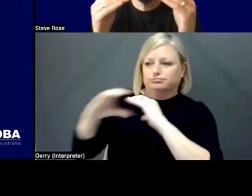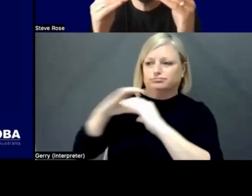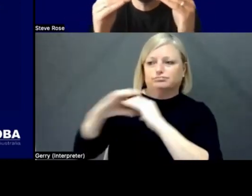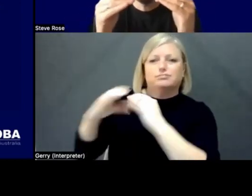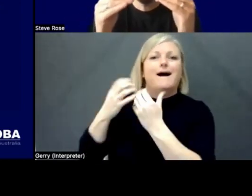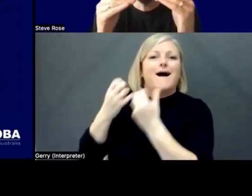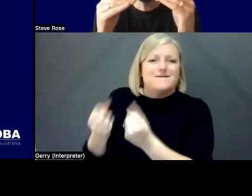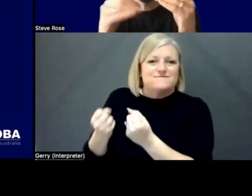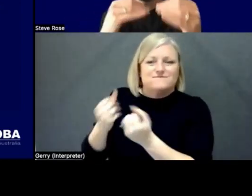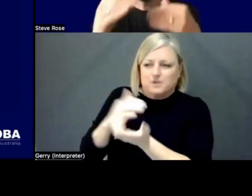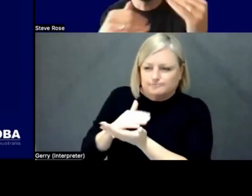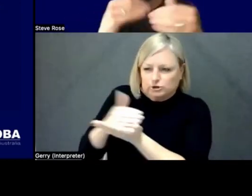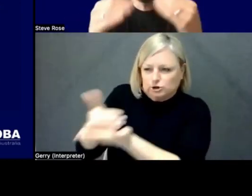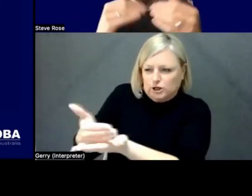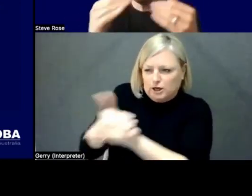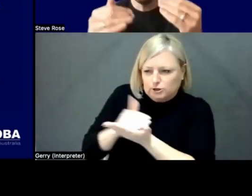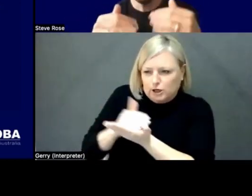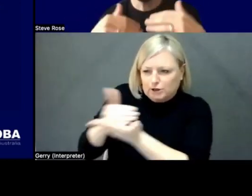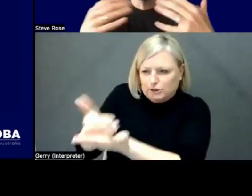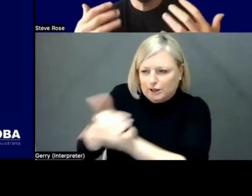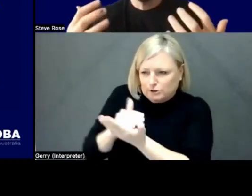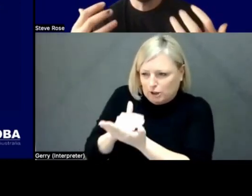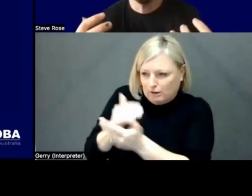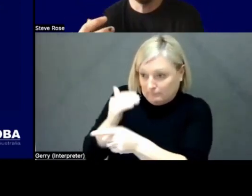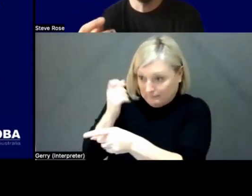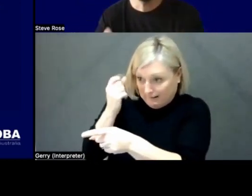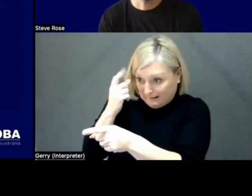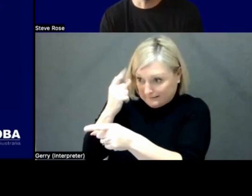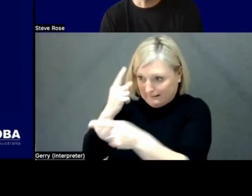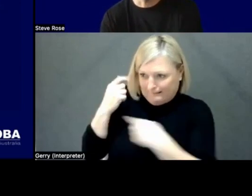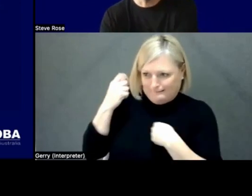to get those shared interactions and shared meaning and shared language is going to come from.